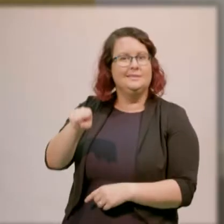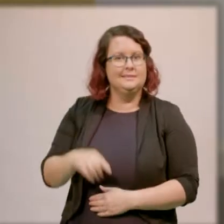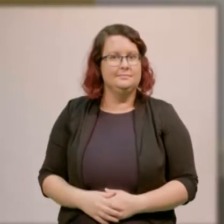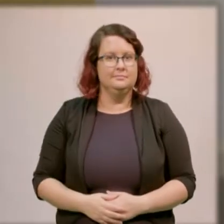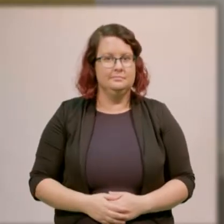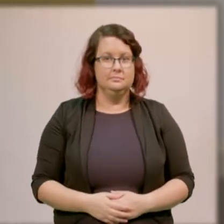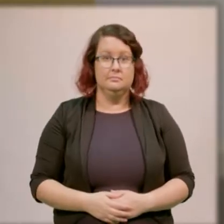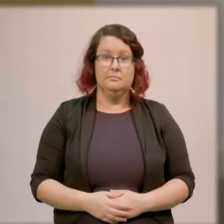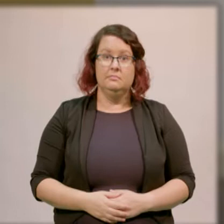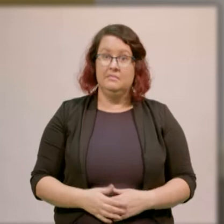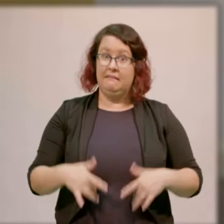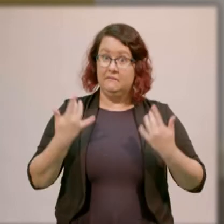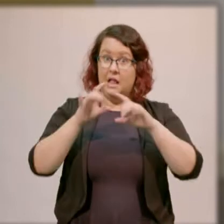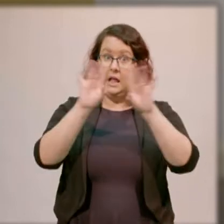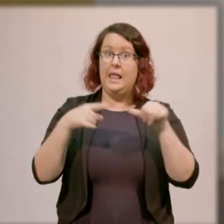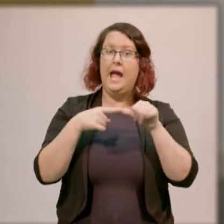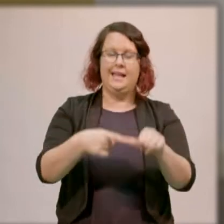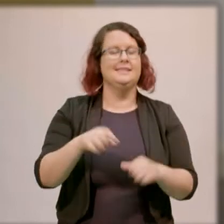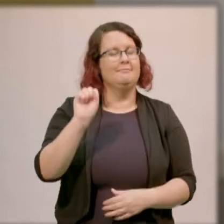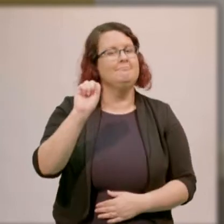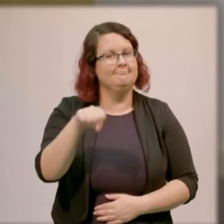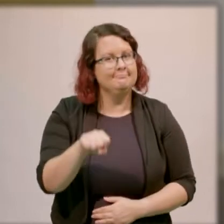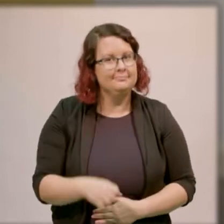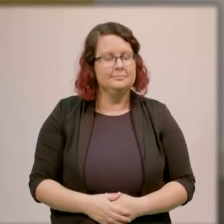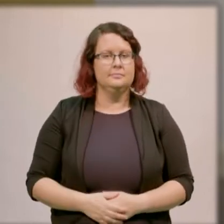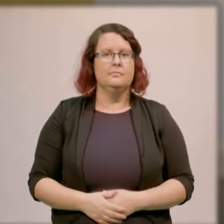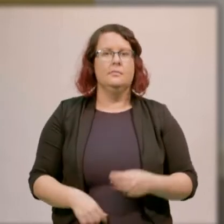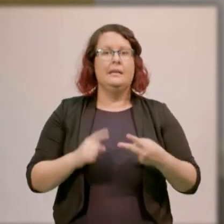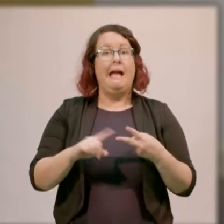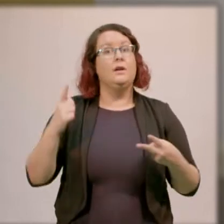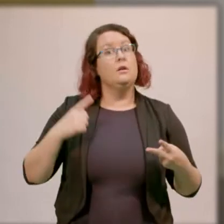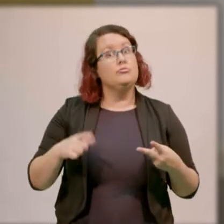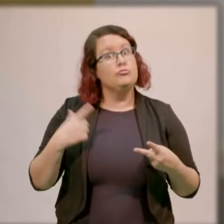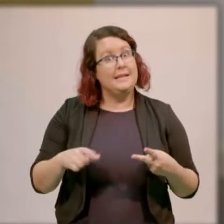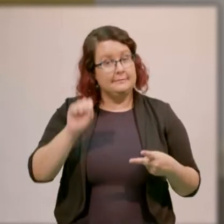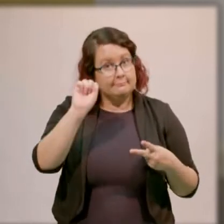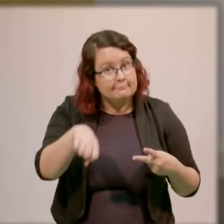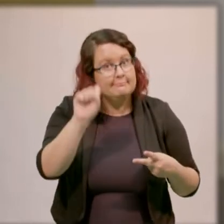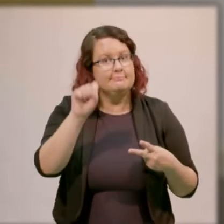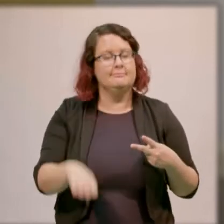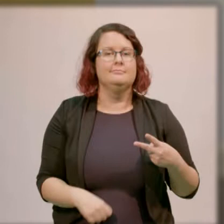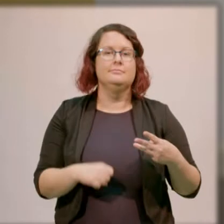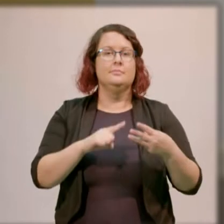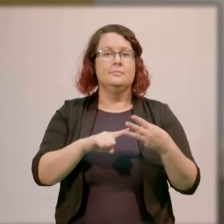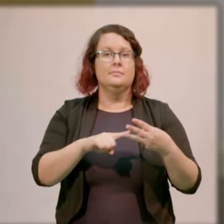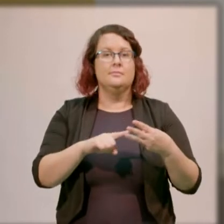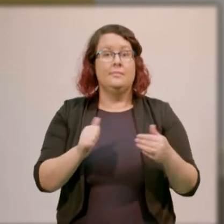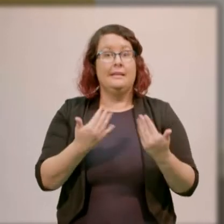Do I have my answer? Yes. Do I have reasons? Yes.